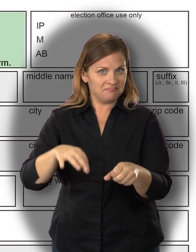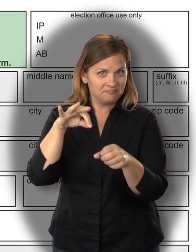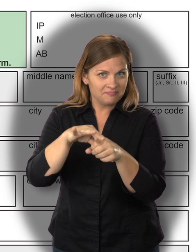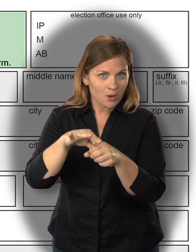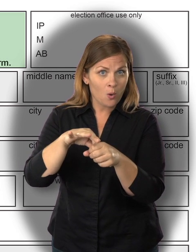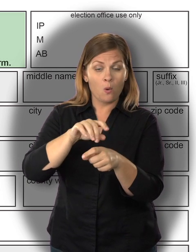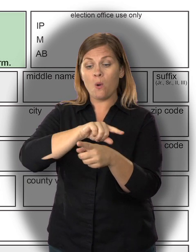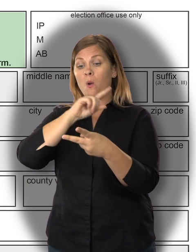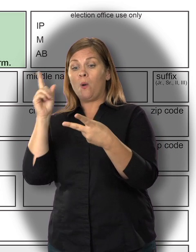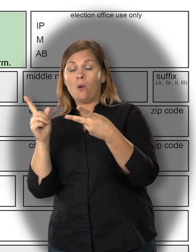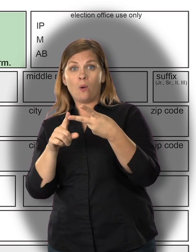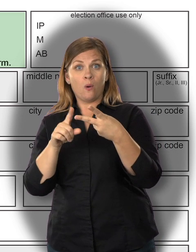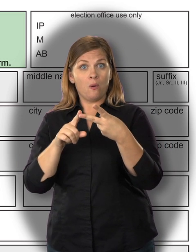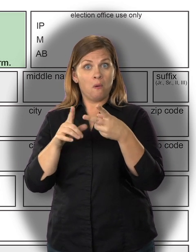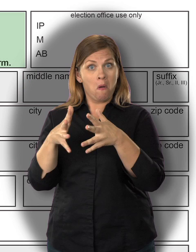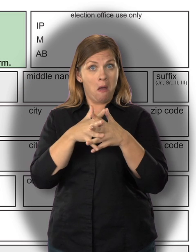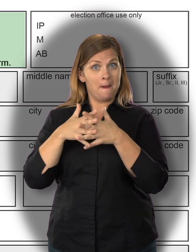you aren't eligible to vote in Minnesota